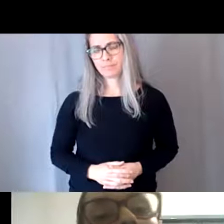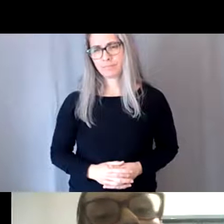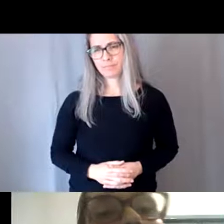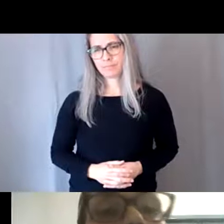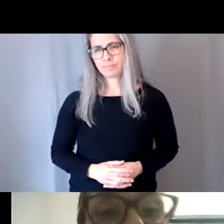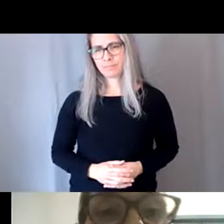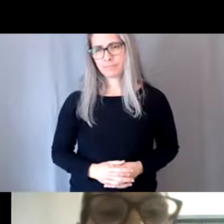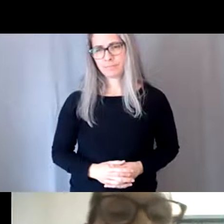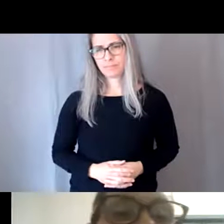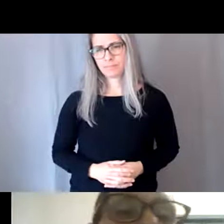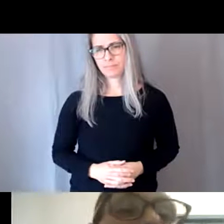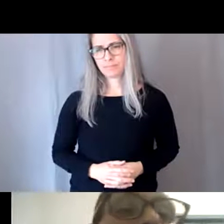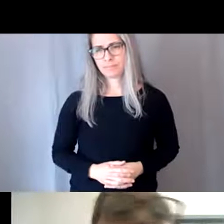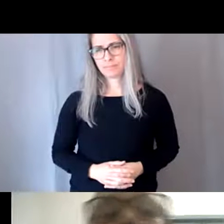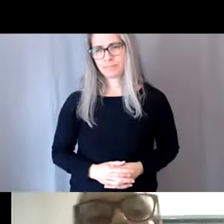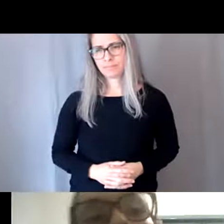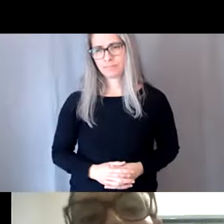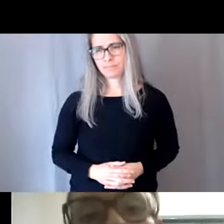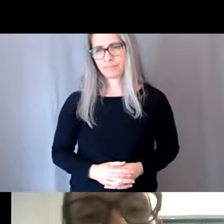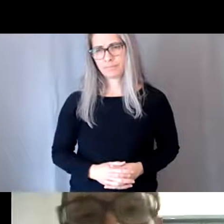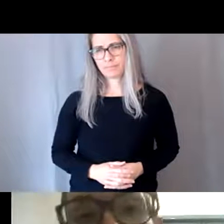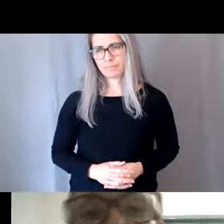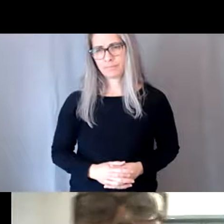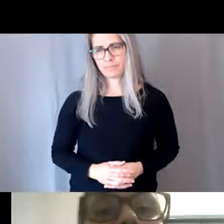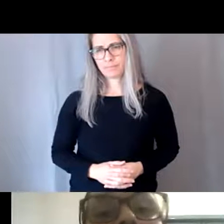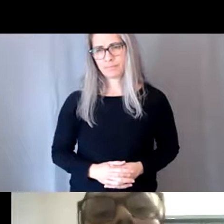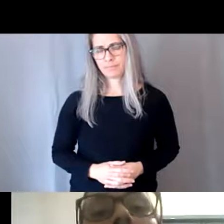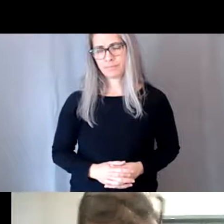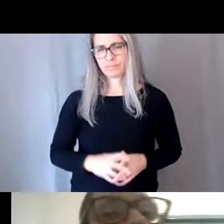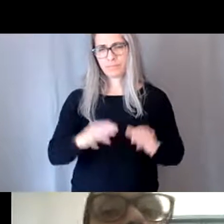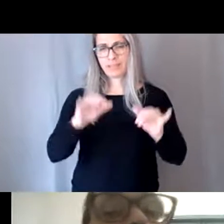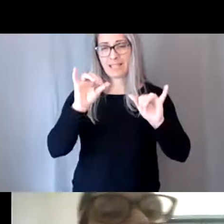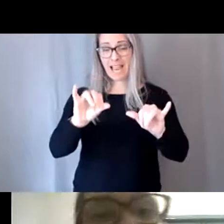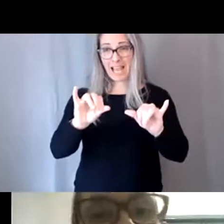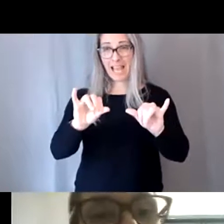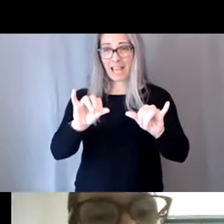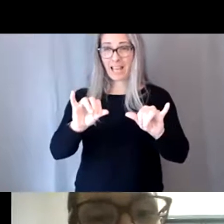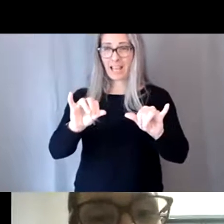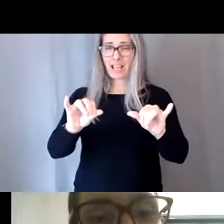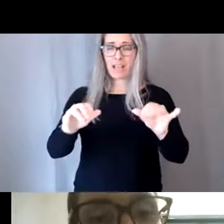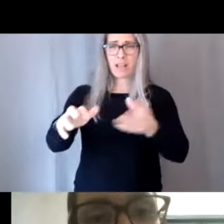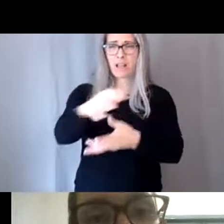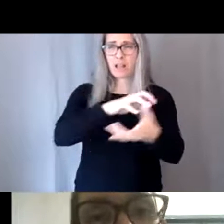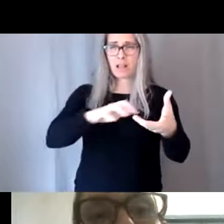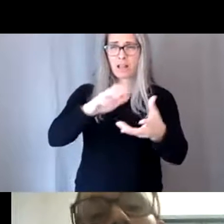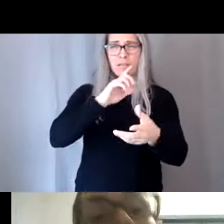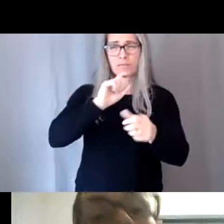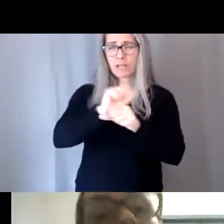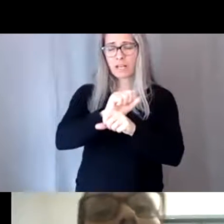right now in the clinical practices in the scientific practices and